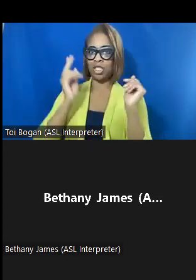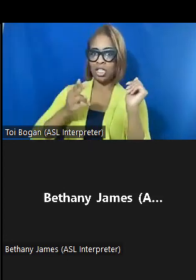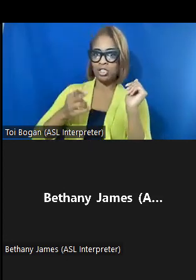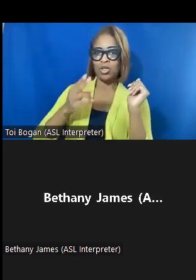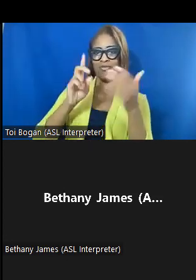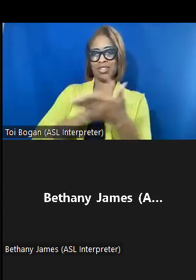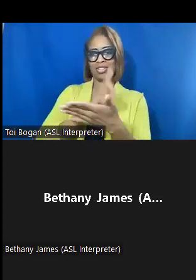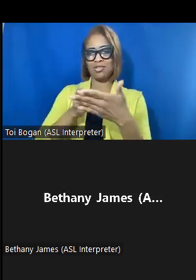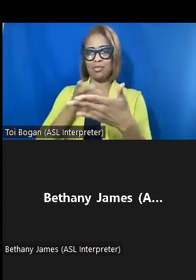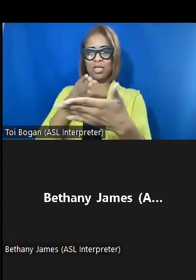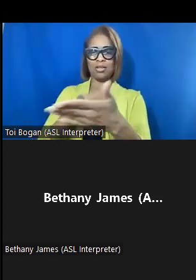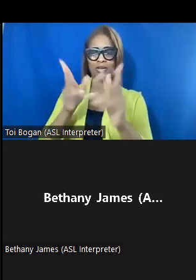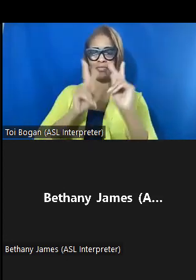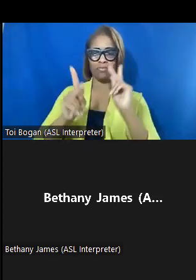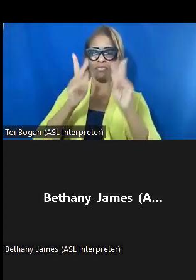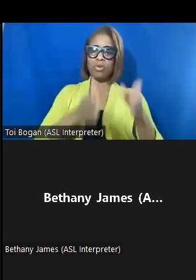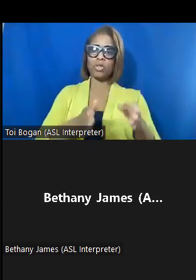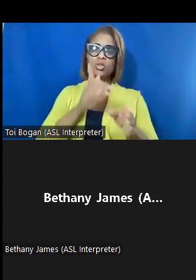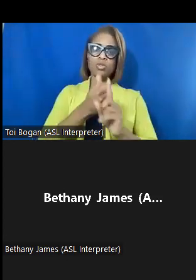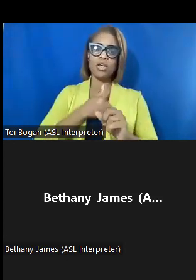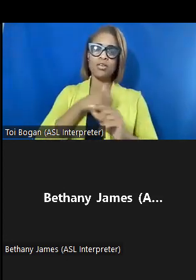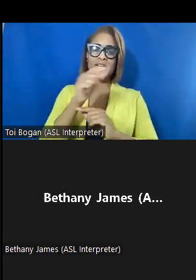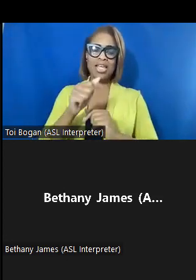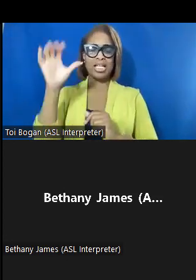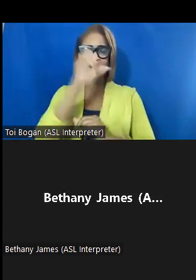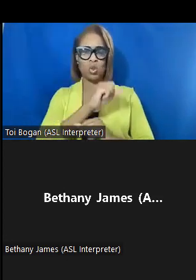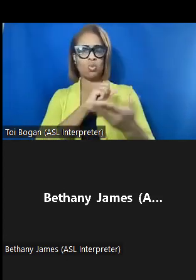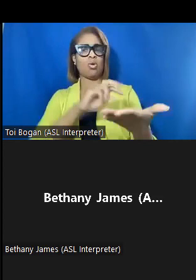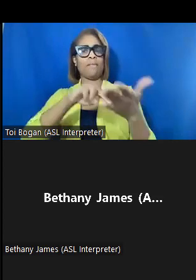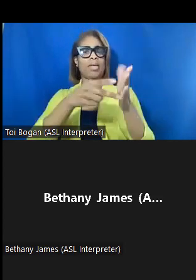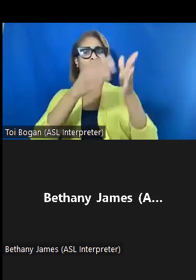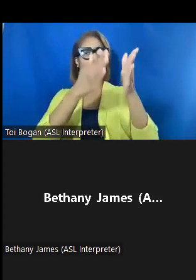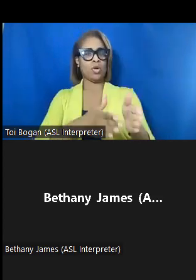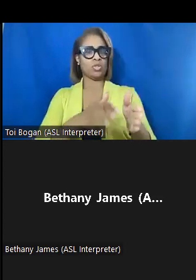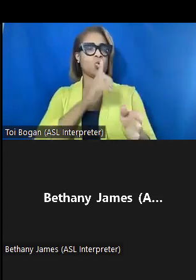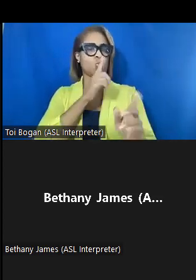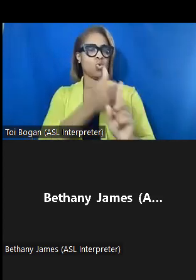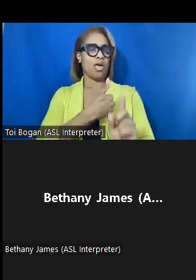against people with disabilities and making assumptions about what it means to be a person with a disability.